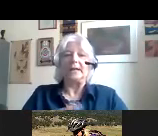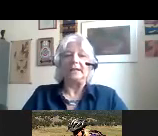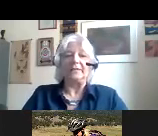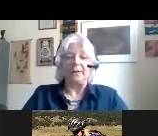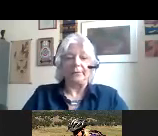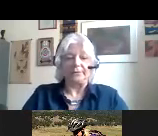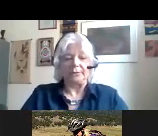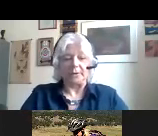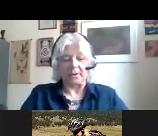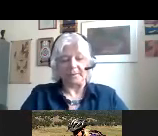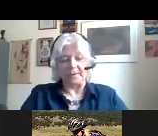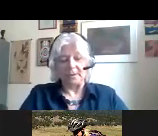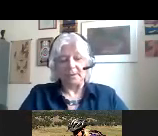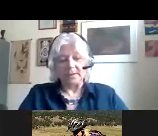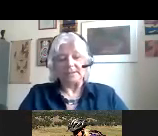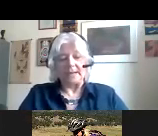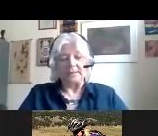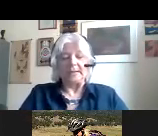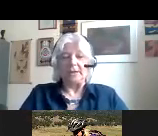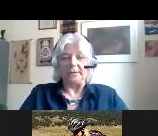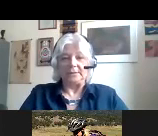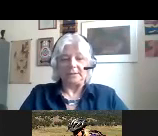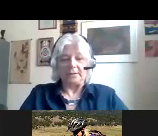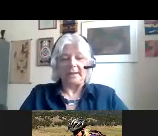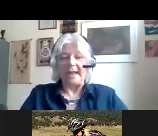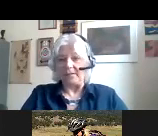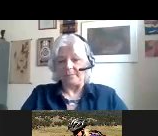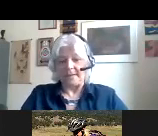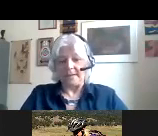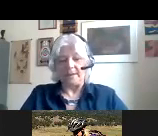live in lower socioeconomic status. And they don't necessarily have as many economic